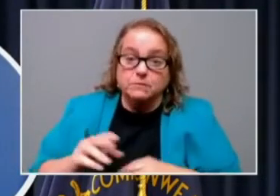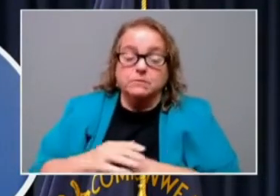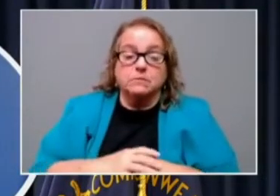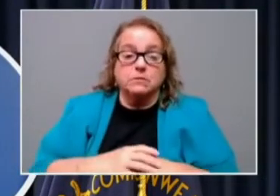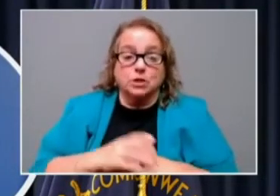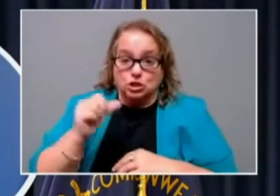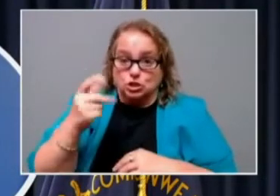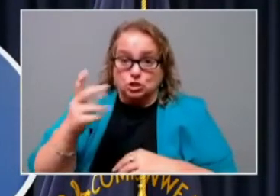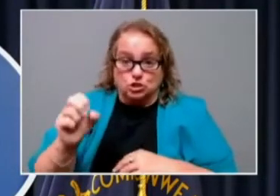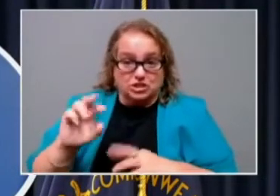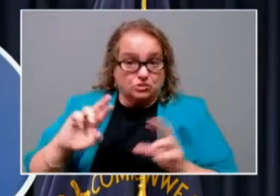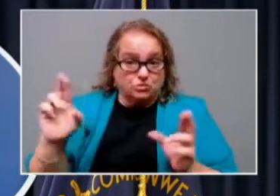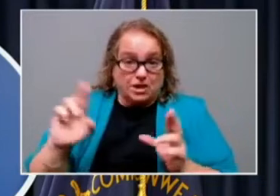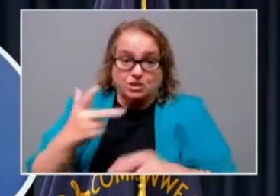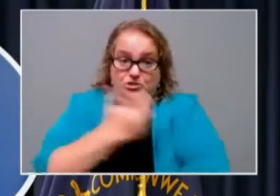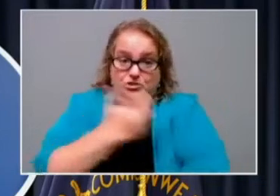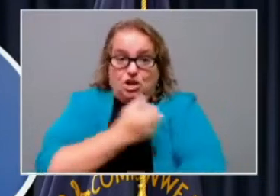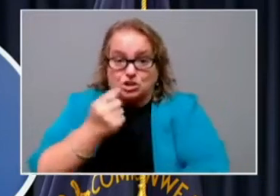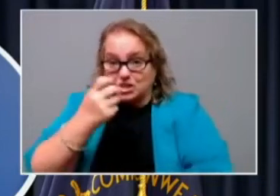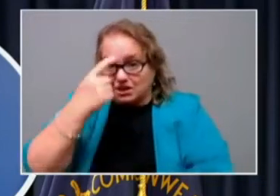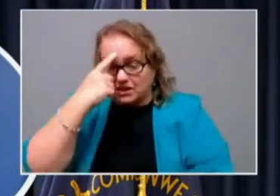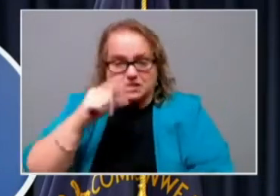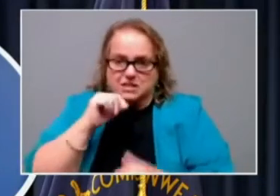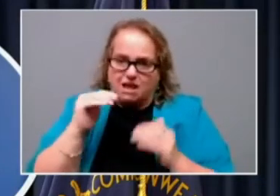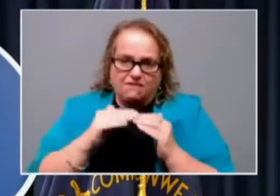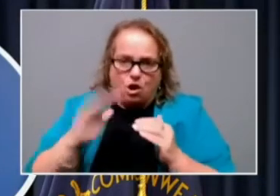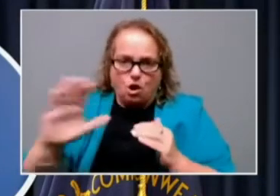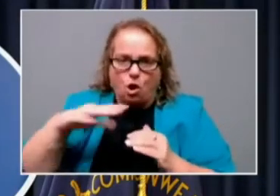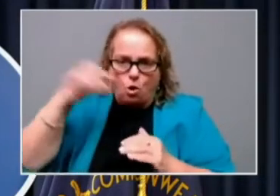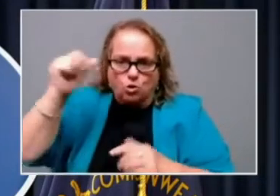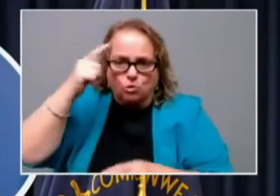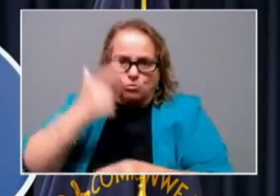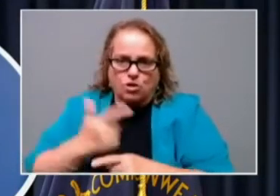She thinks it's unfair that her older brother has gotten vaccinated. Um, we